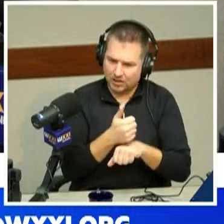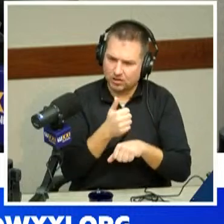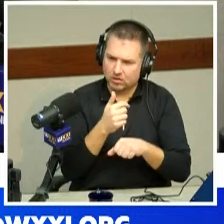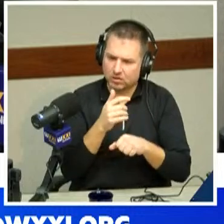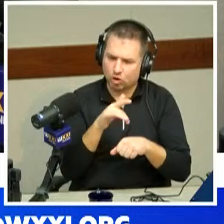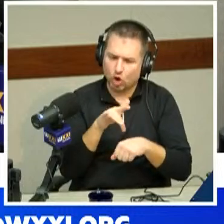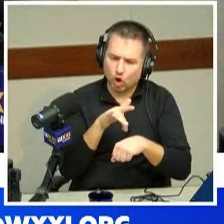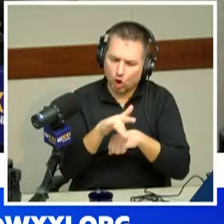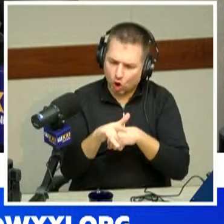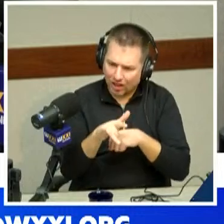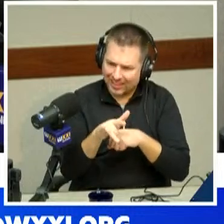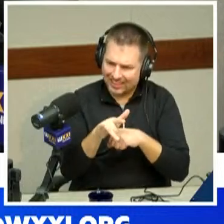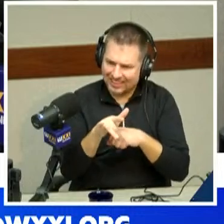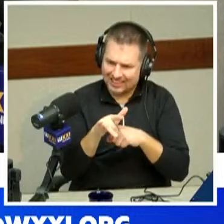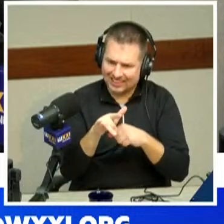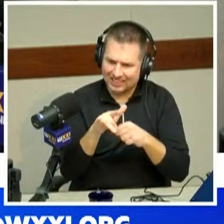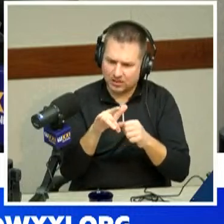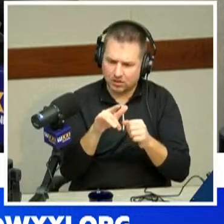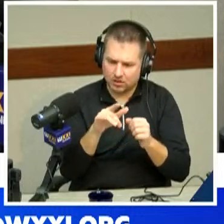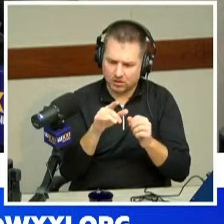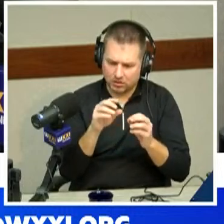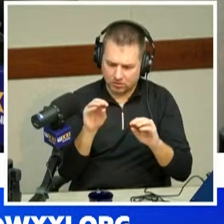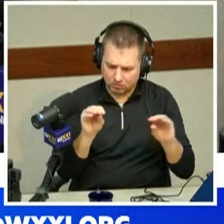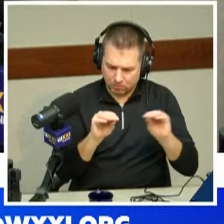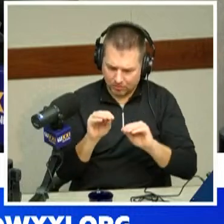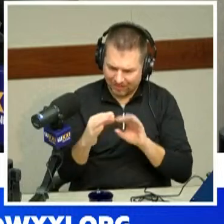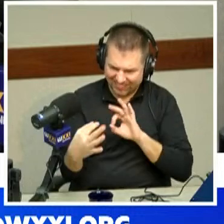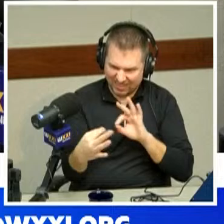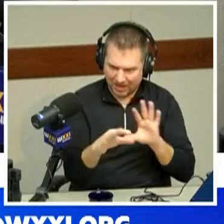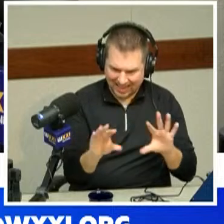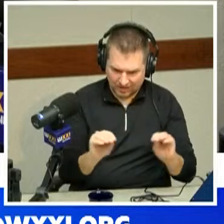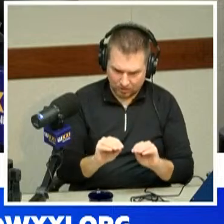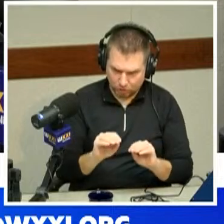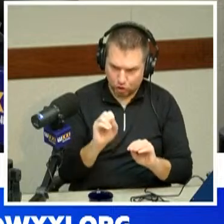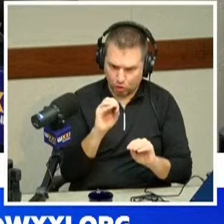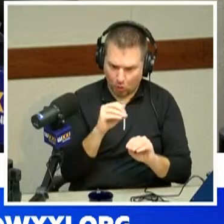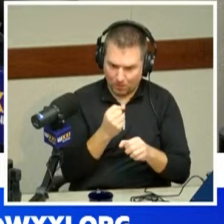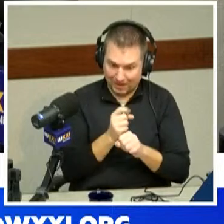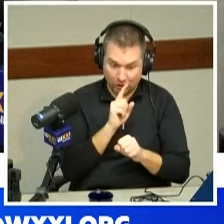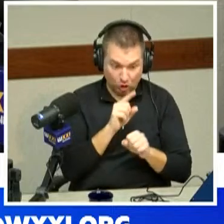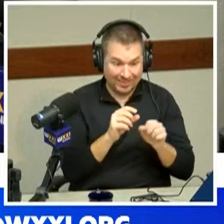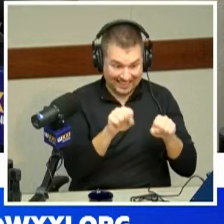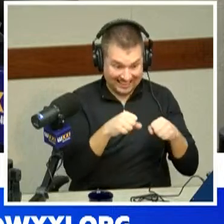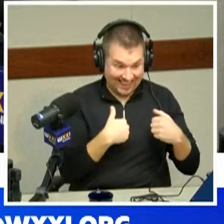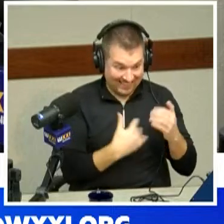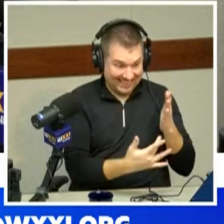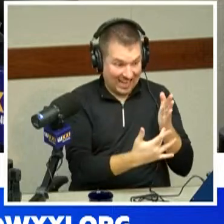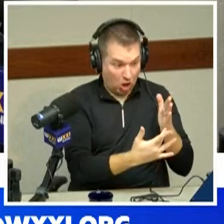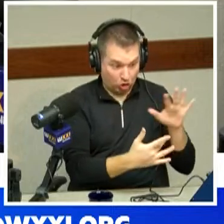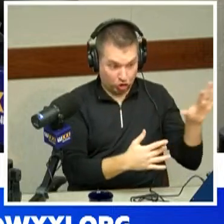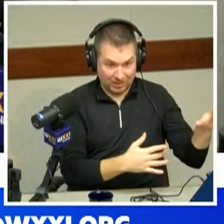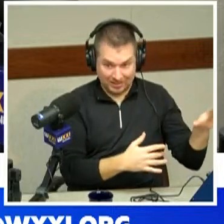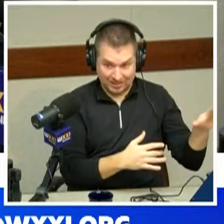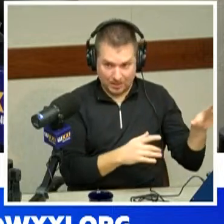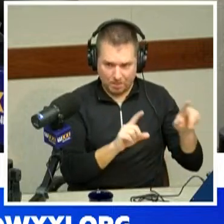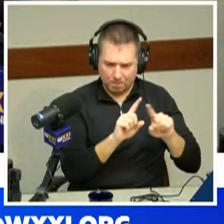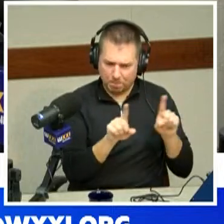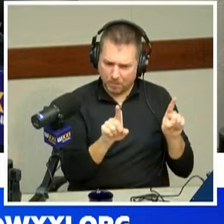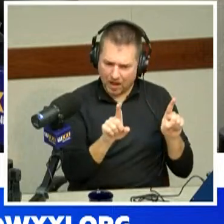base with potential users whether this is the sort of technology that would they would find